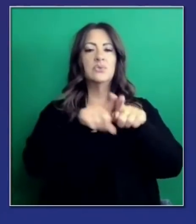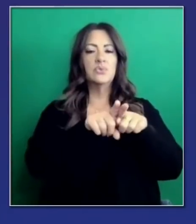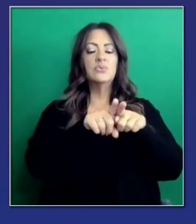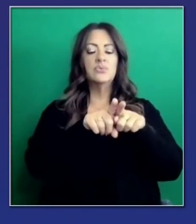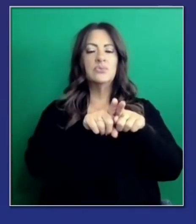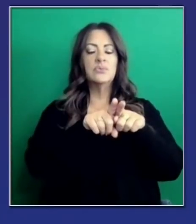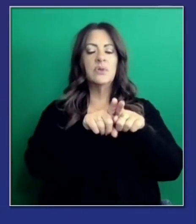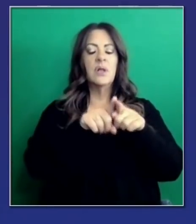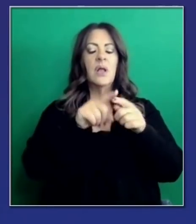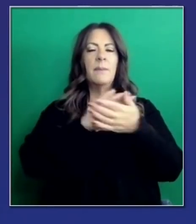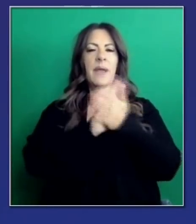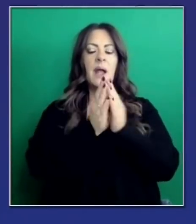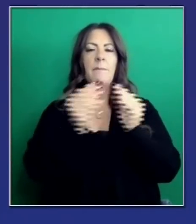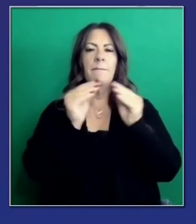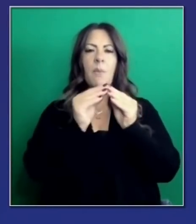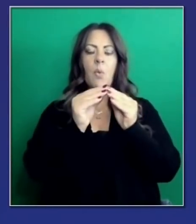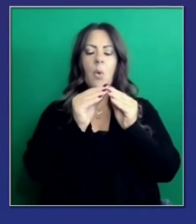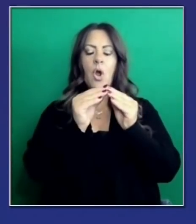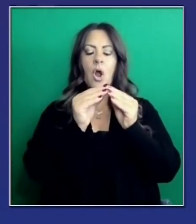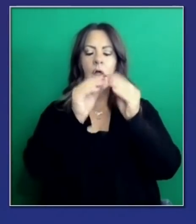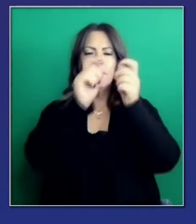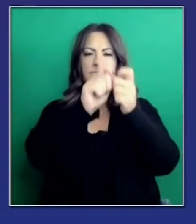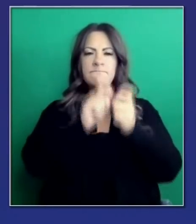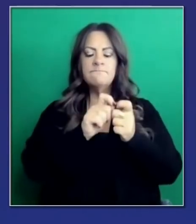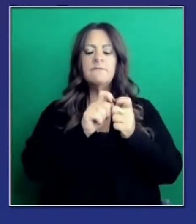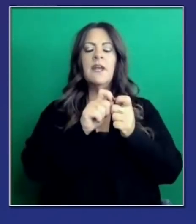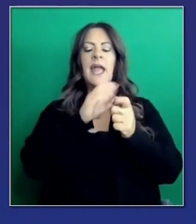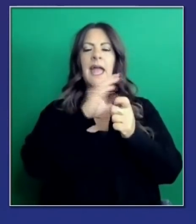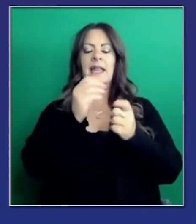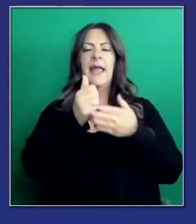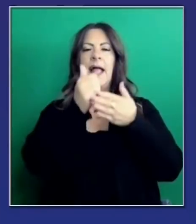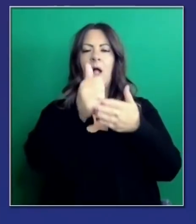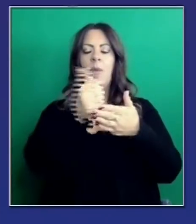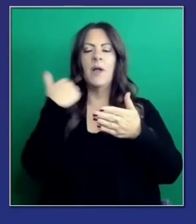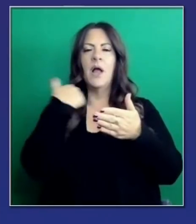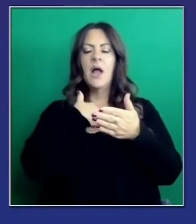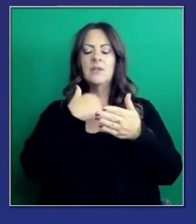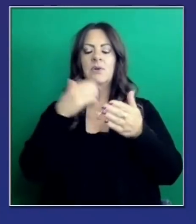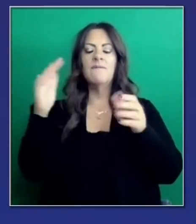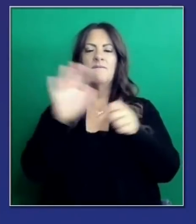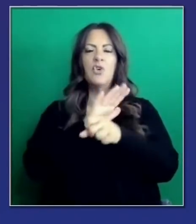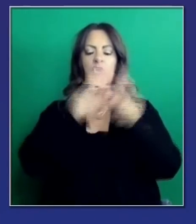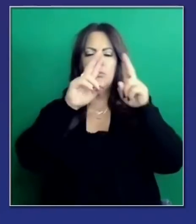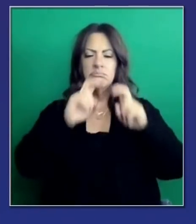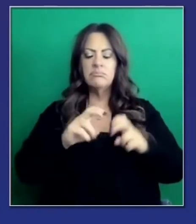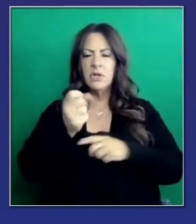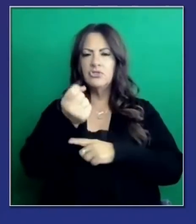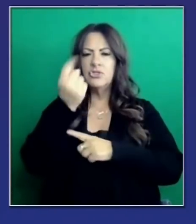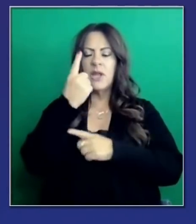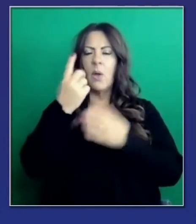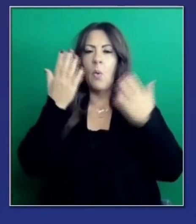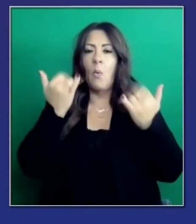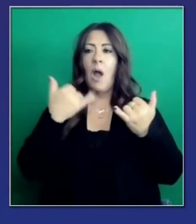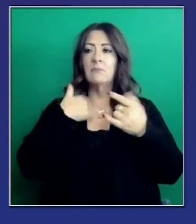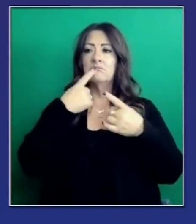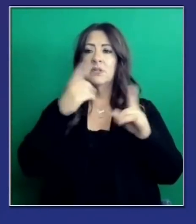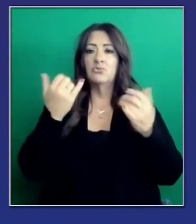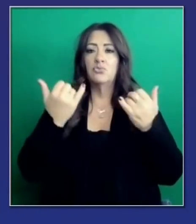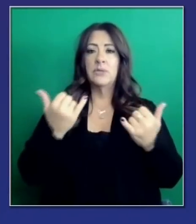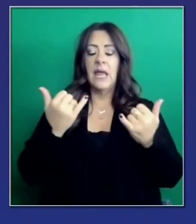IS TO SOCIALIZE OUR PROJECTIONS AS WELL AS ILLUMINATE AND